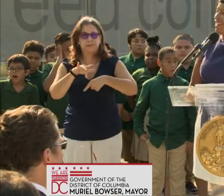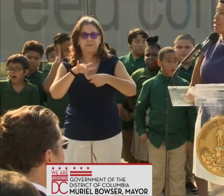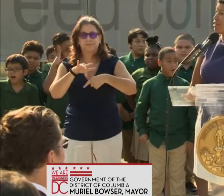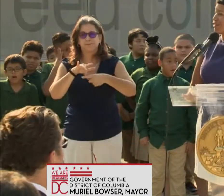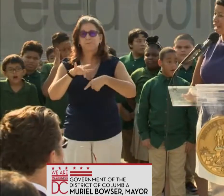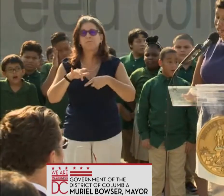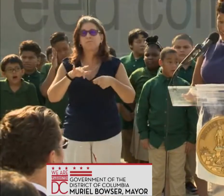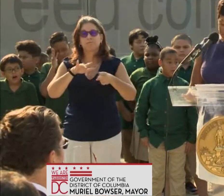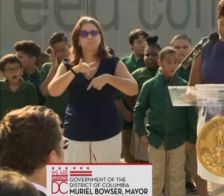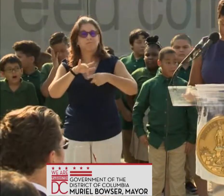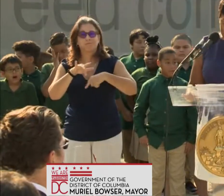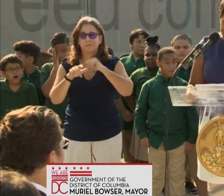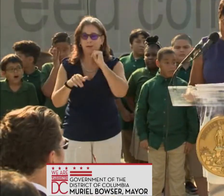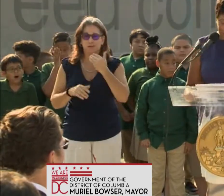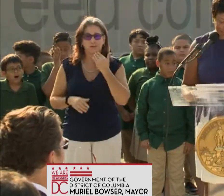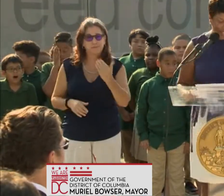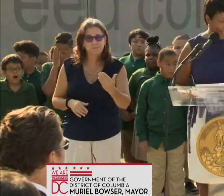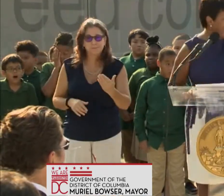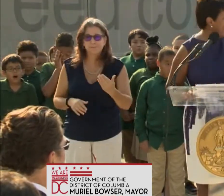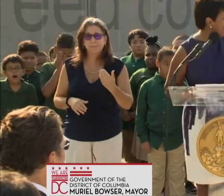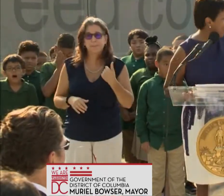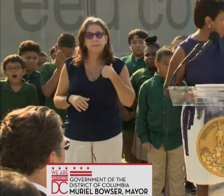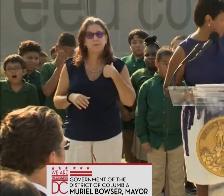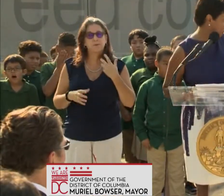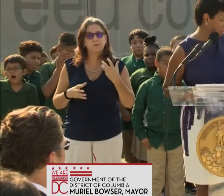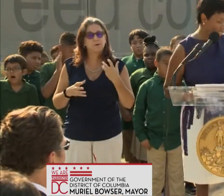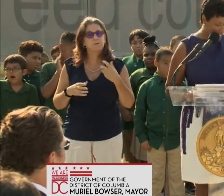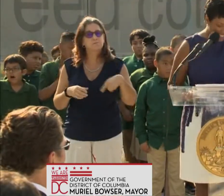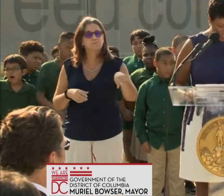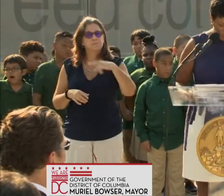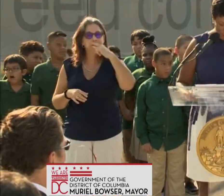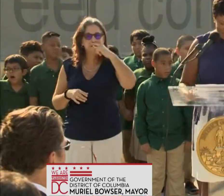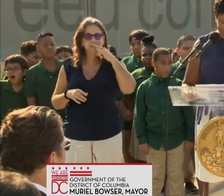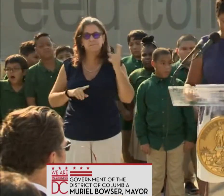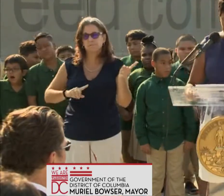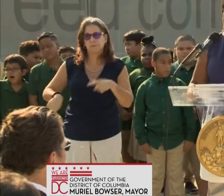to class every single day and encourage your friends to do the same